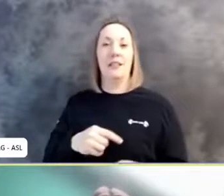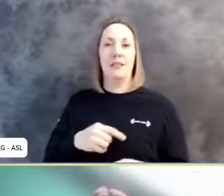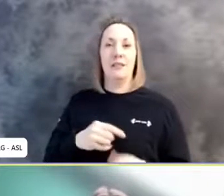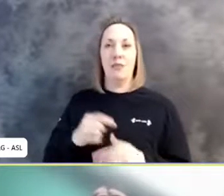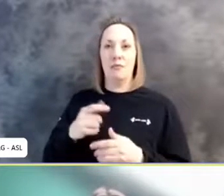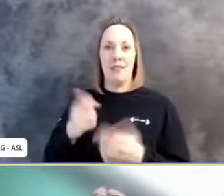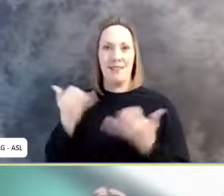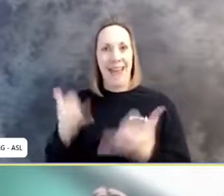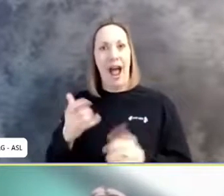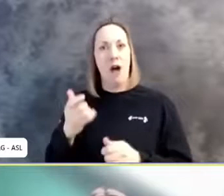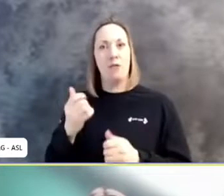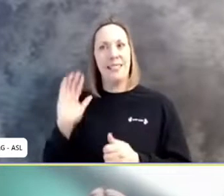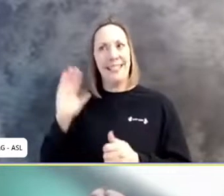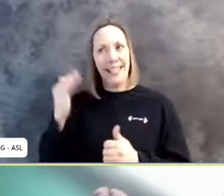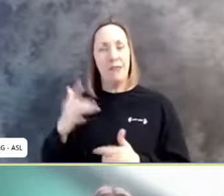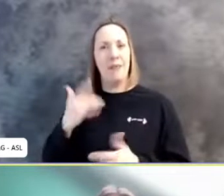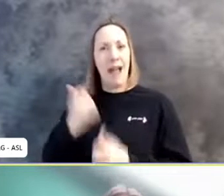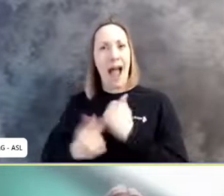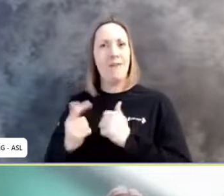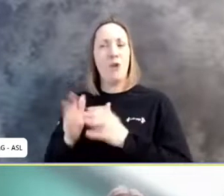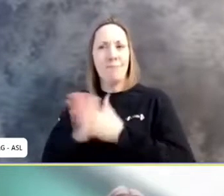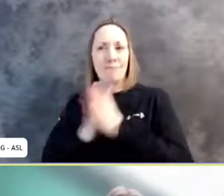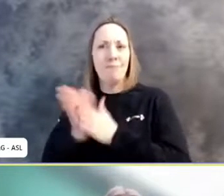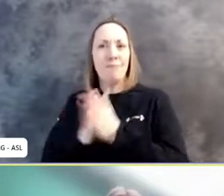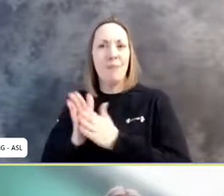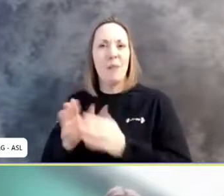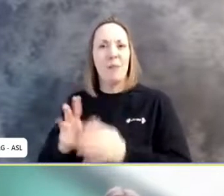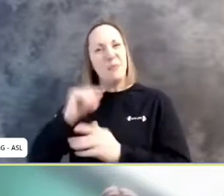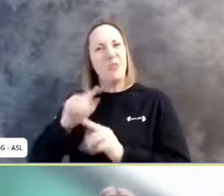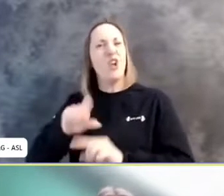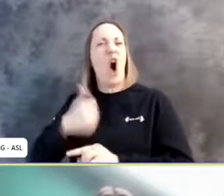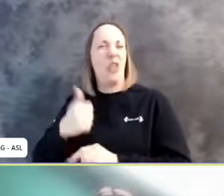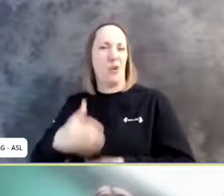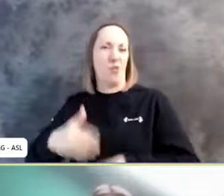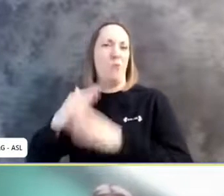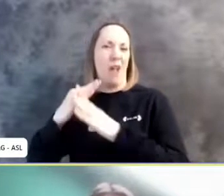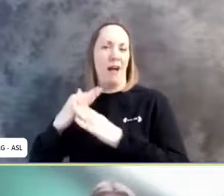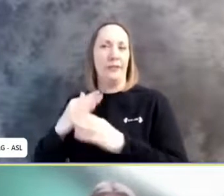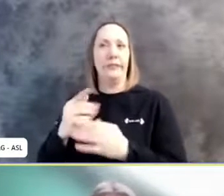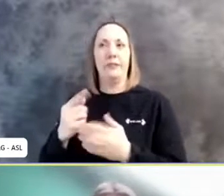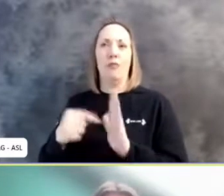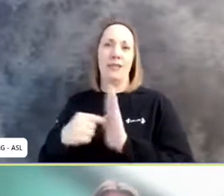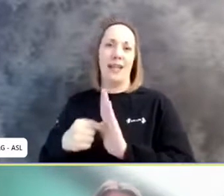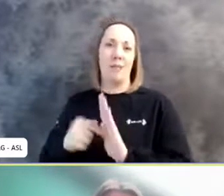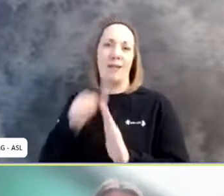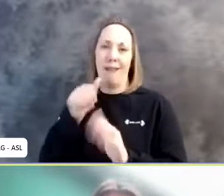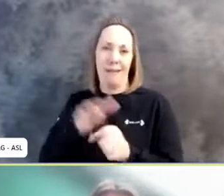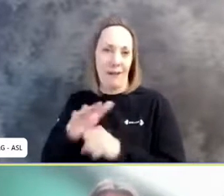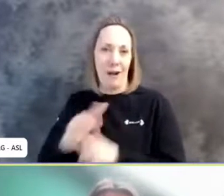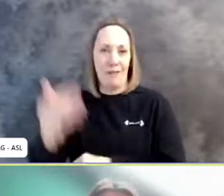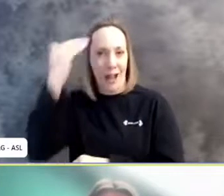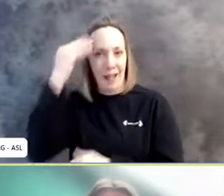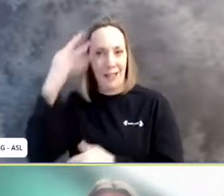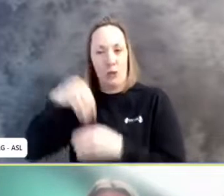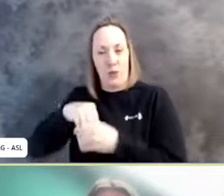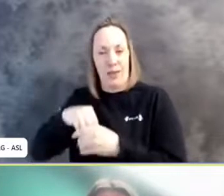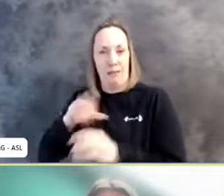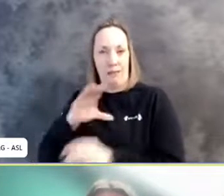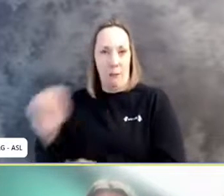because they were not compliant. These days are among the opposite side of the spectrum where motivated everyone is to work on accessibility, but faces